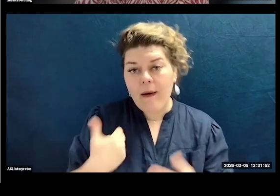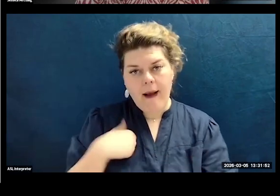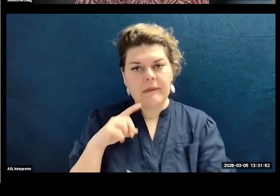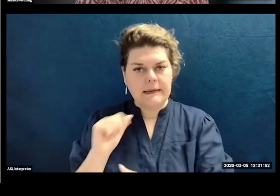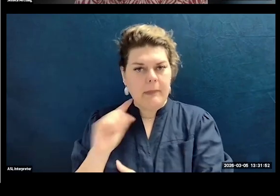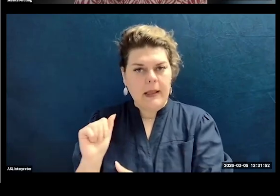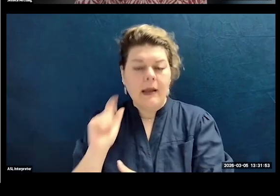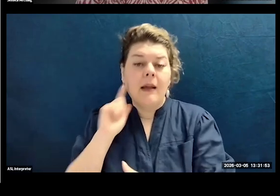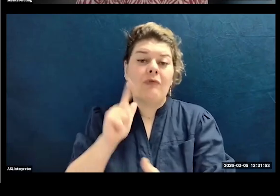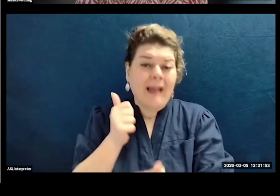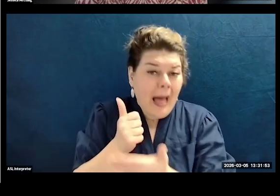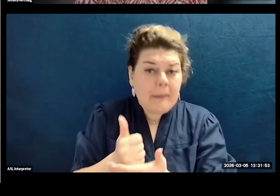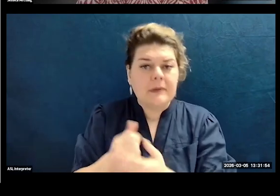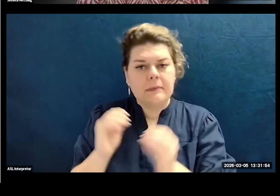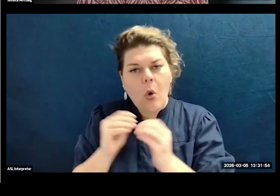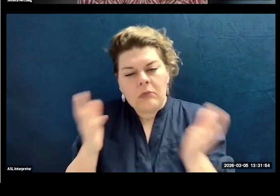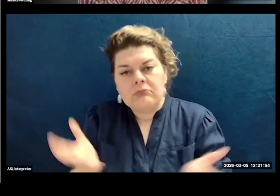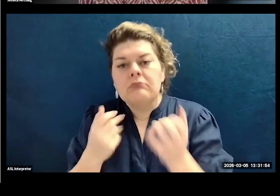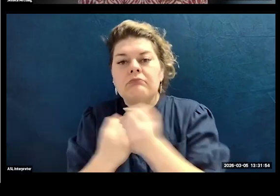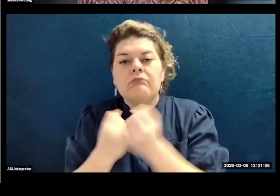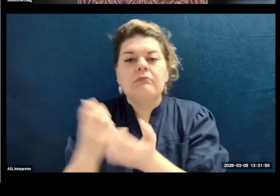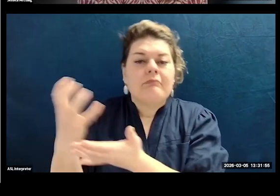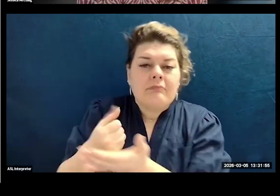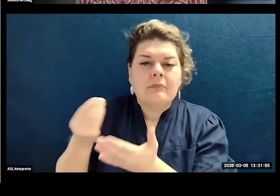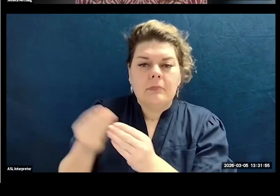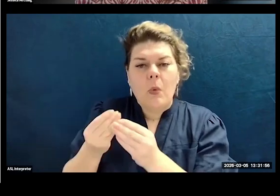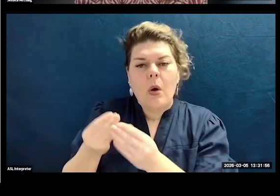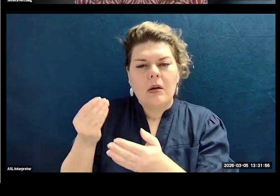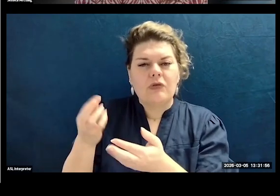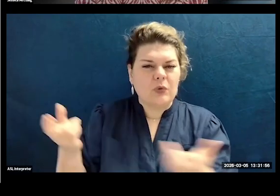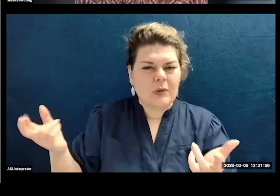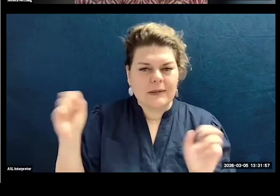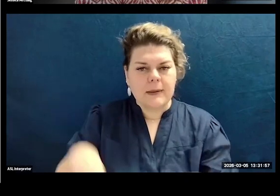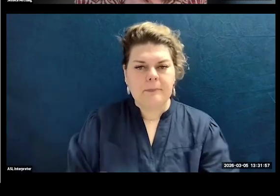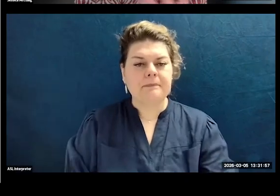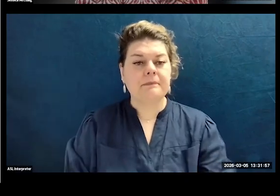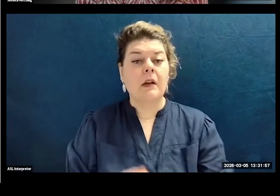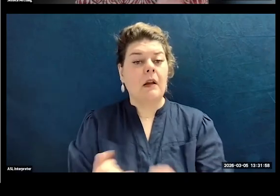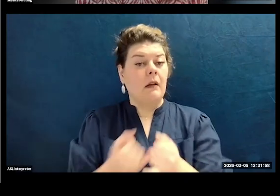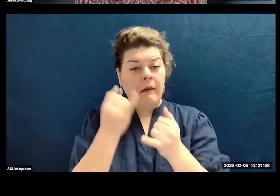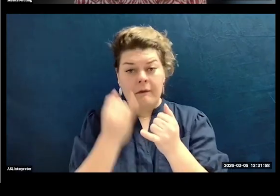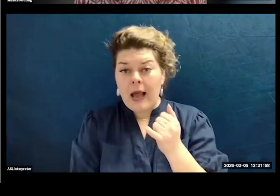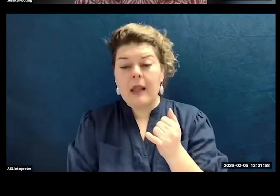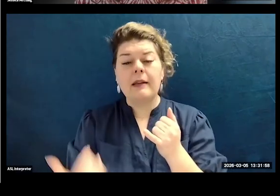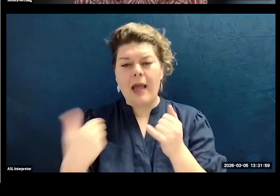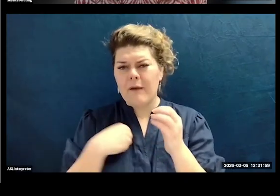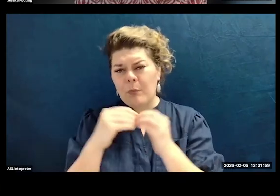and it helps us advocate more effectively for resources. And then finally, a list of more learning opportunities